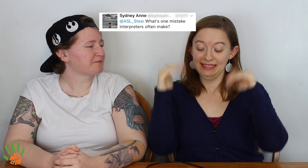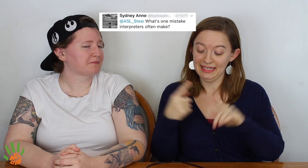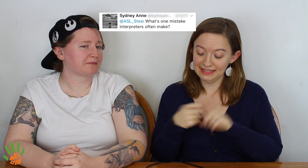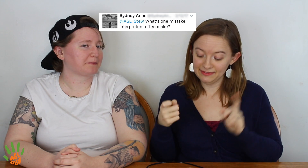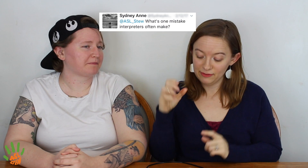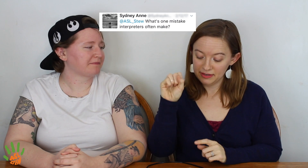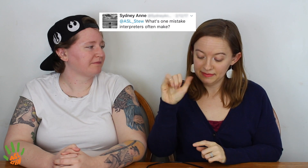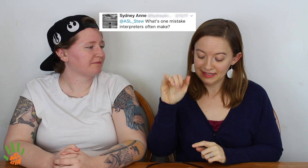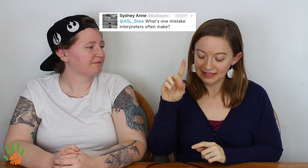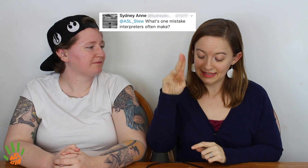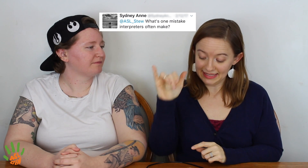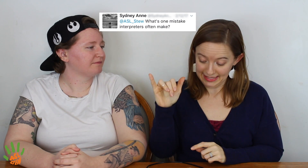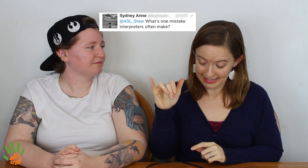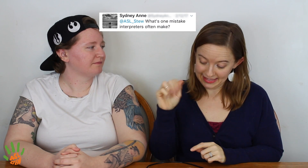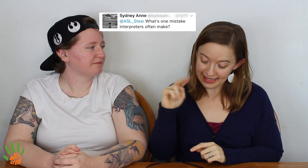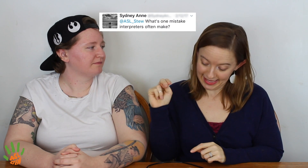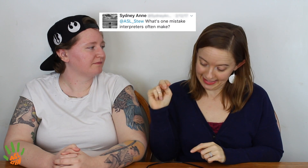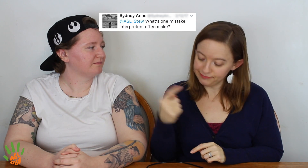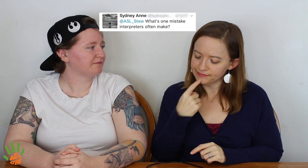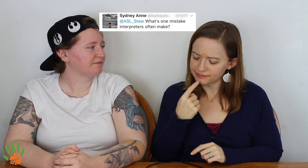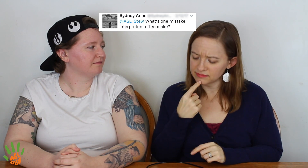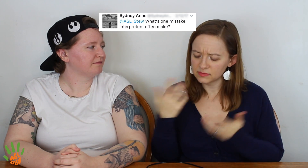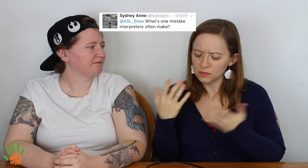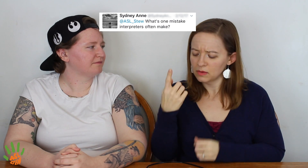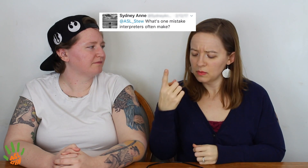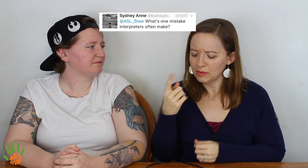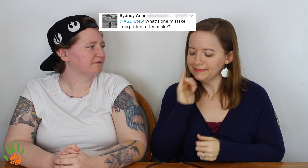Okay, the next is from Sydney Anne and she says,